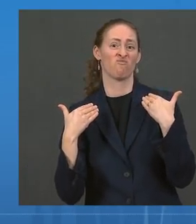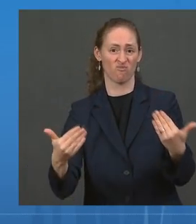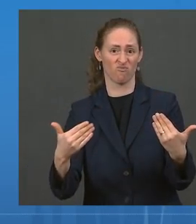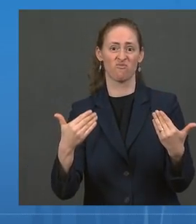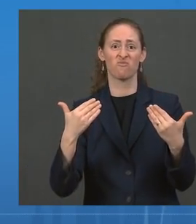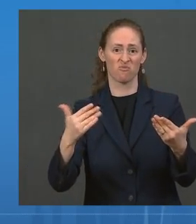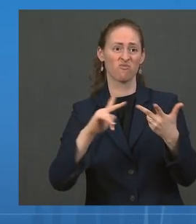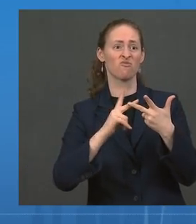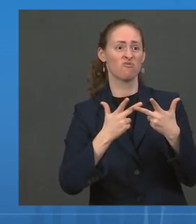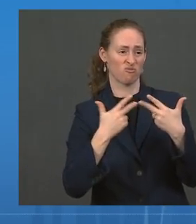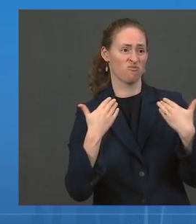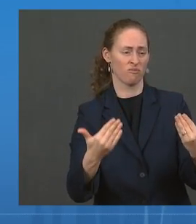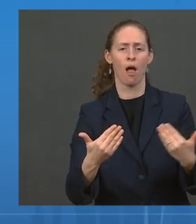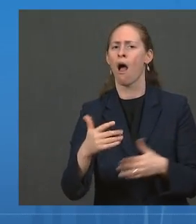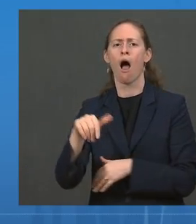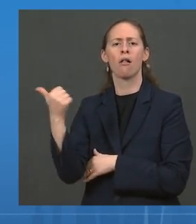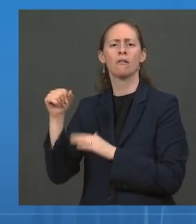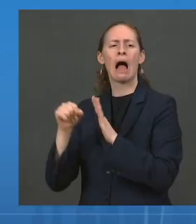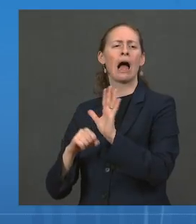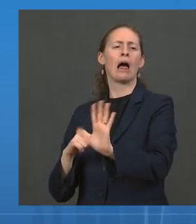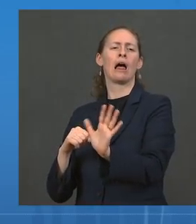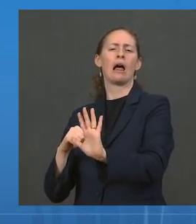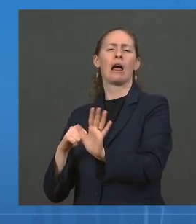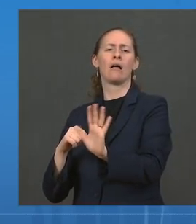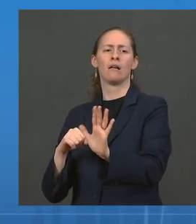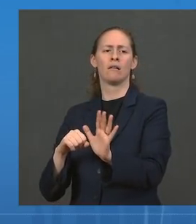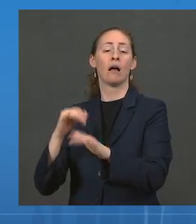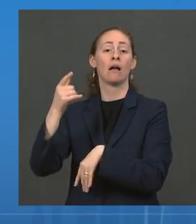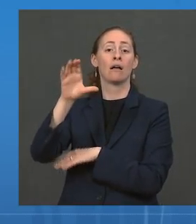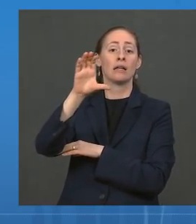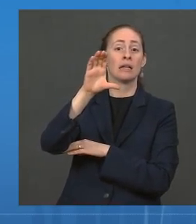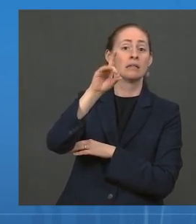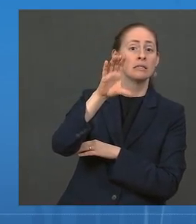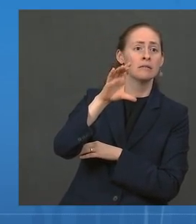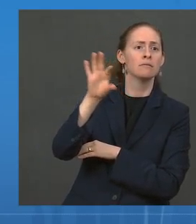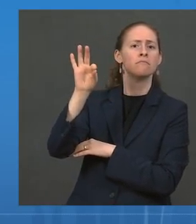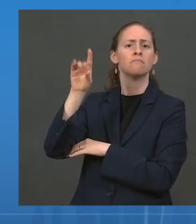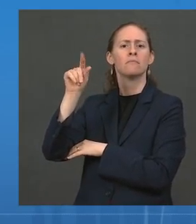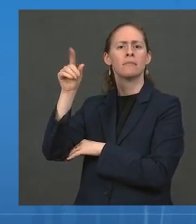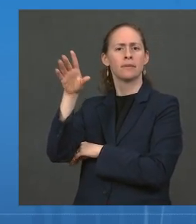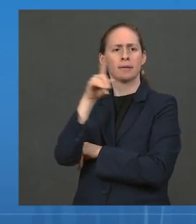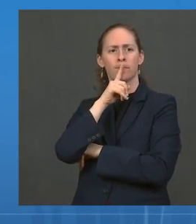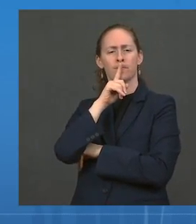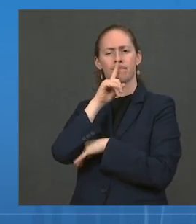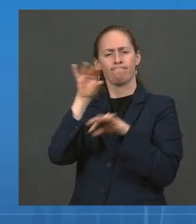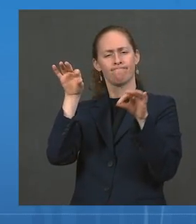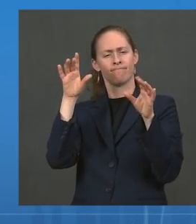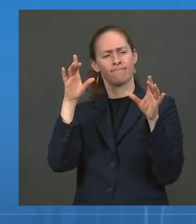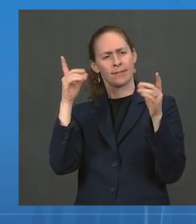not spoken out to give uniformed guidance as that has happened? Thank you. Mr. Zients: Dr. Walensky?